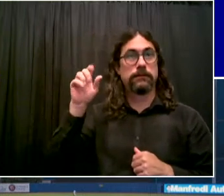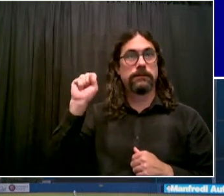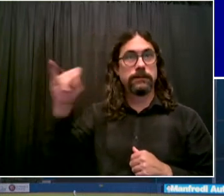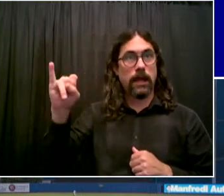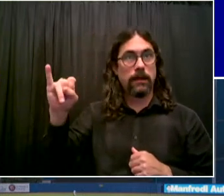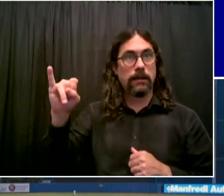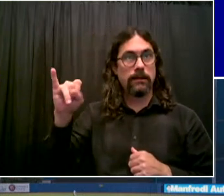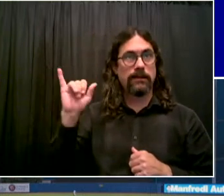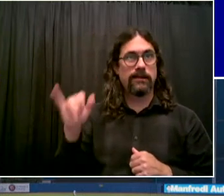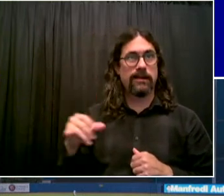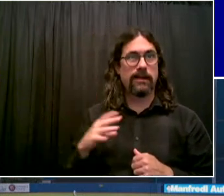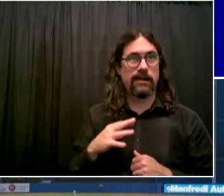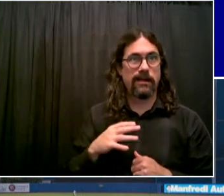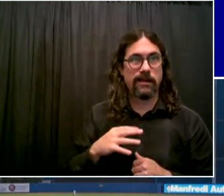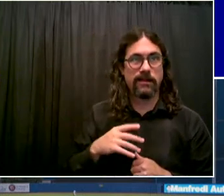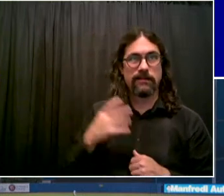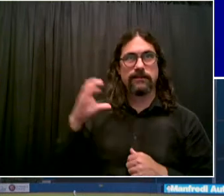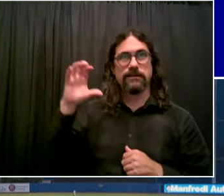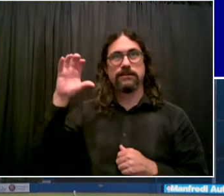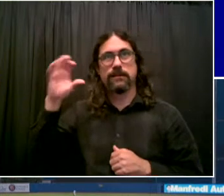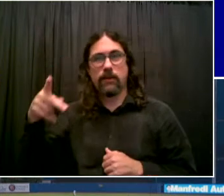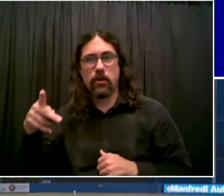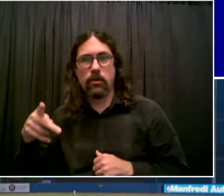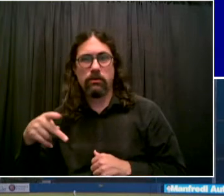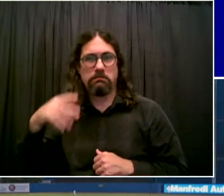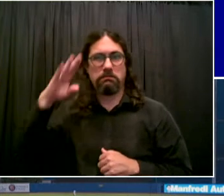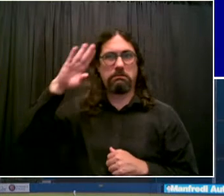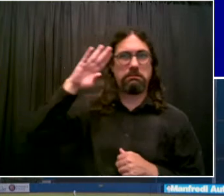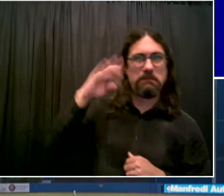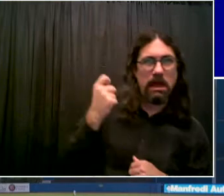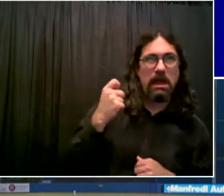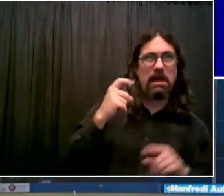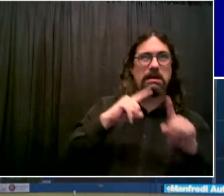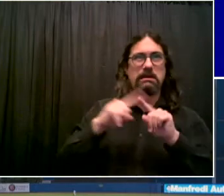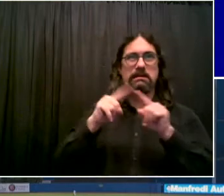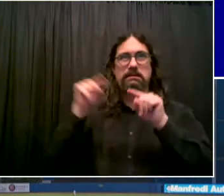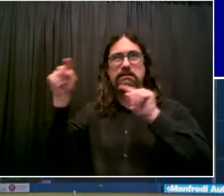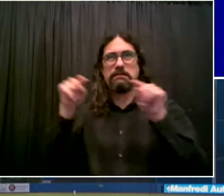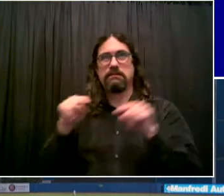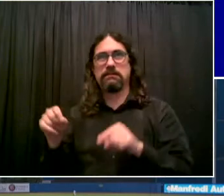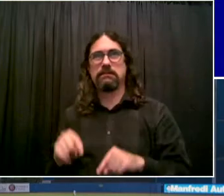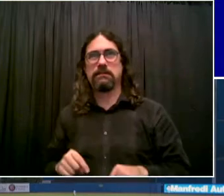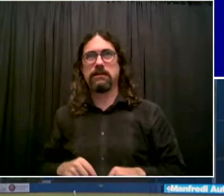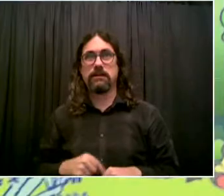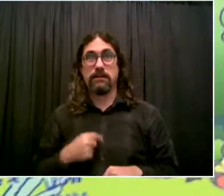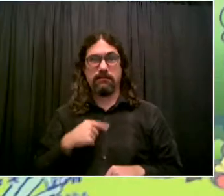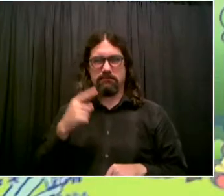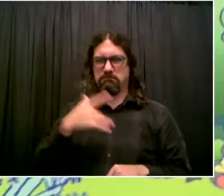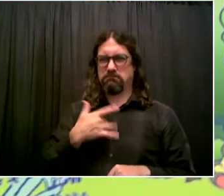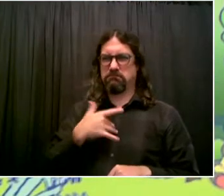STATEN ISLAND HAS A ROT LOT, CENTRAL PARK IS A LOT BUT I THINK THE BRONX